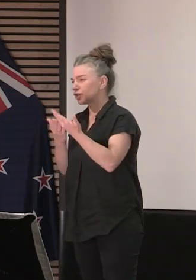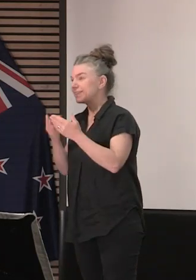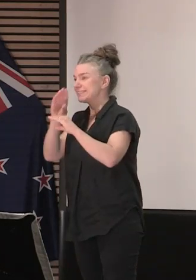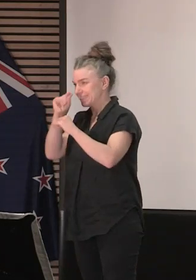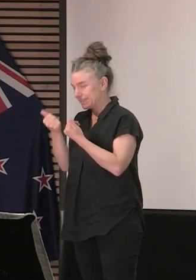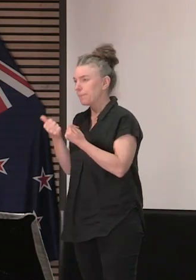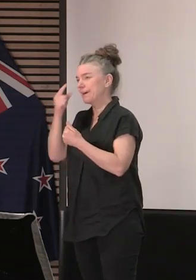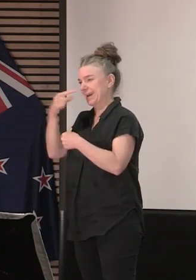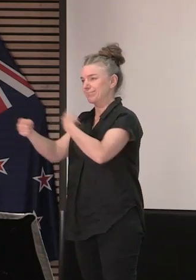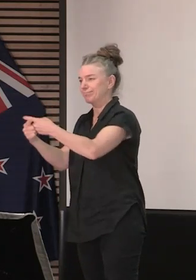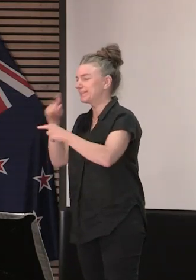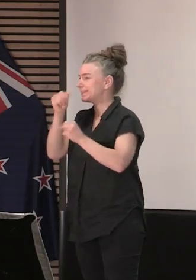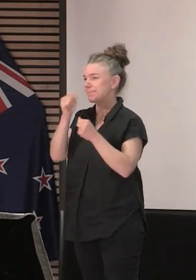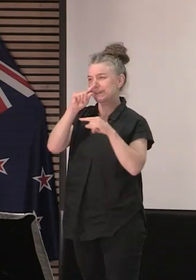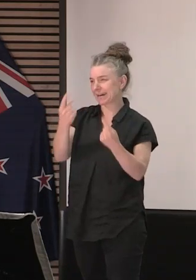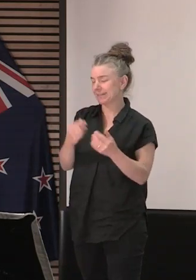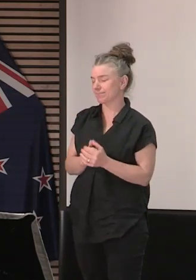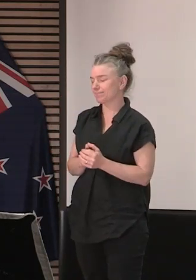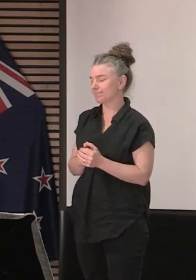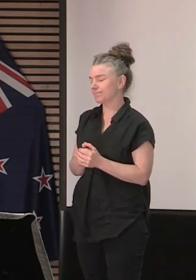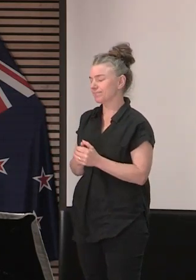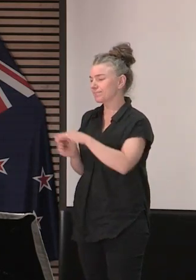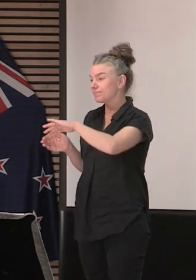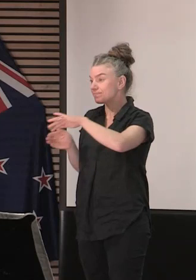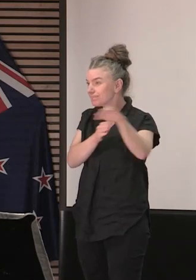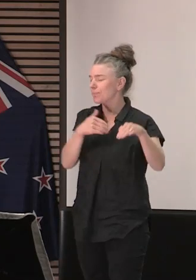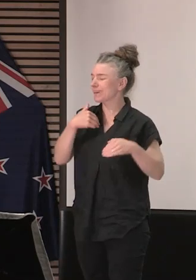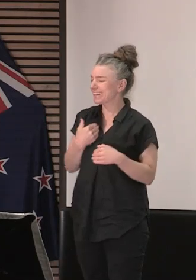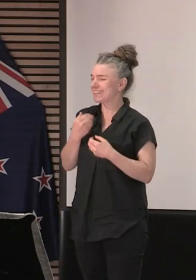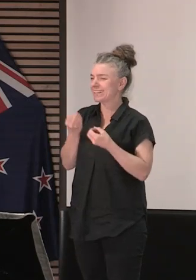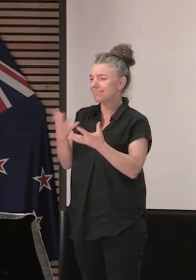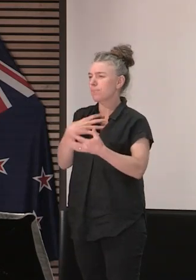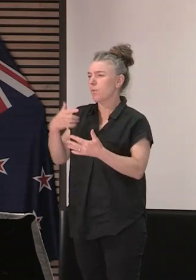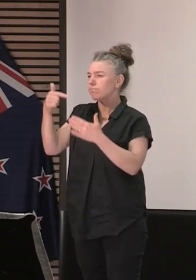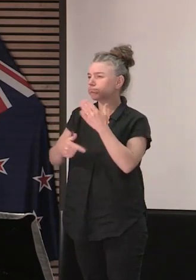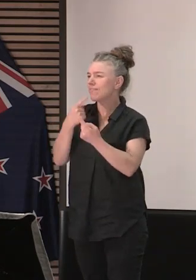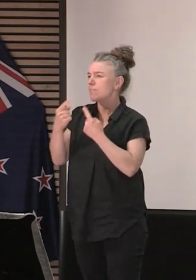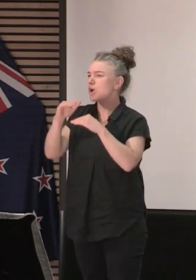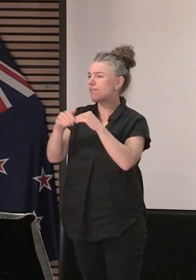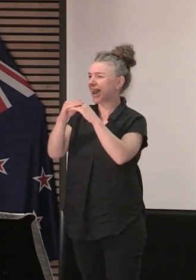Weneed to give similar detailedguidance on what life at Level3 look like, and we will